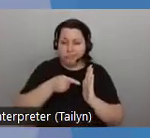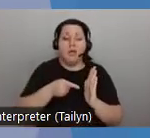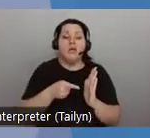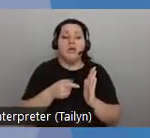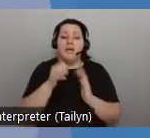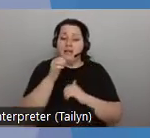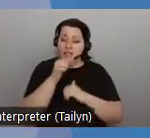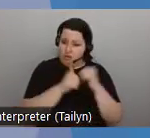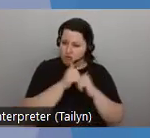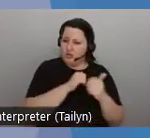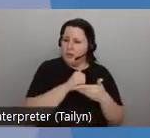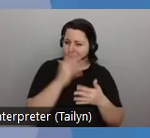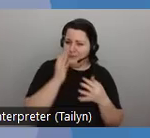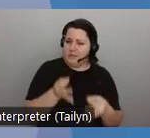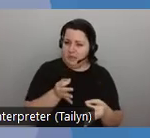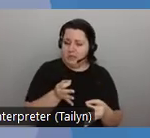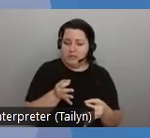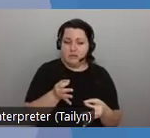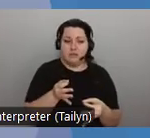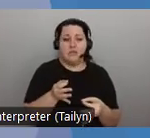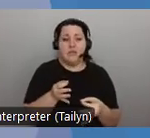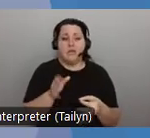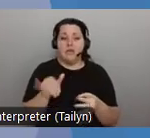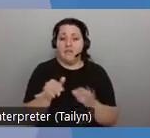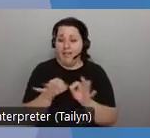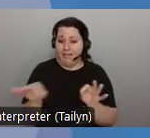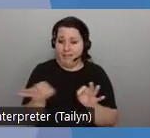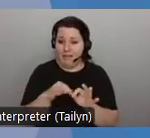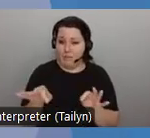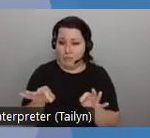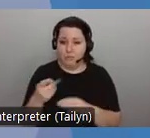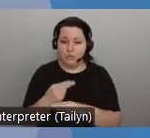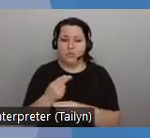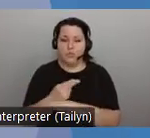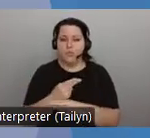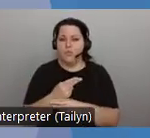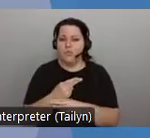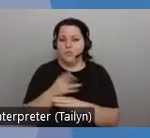Now intended reading order, instruction helps determine this, and the language that you put it into